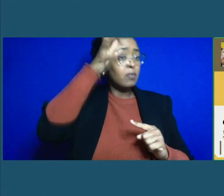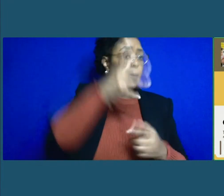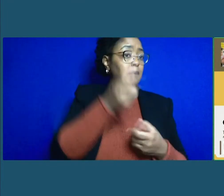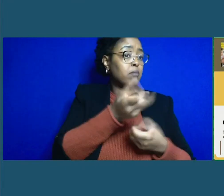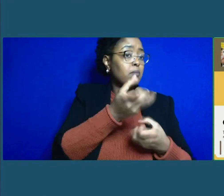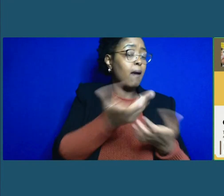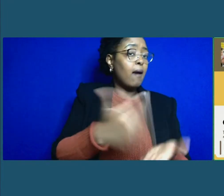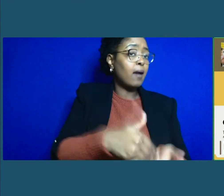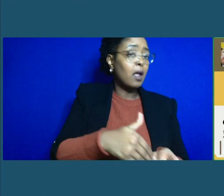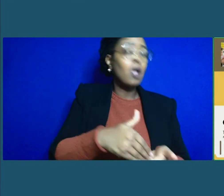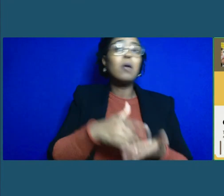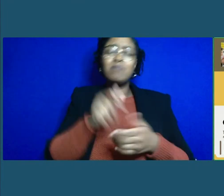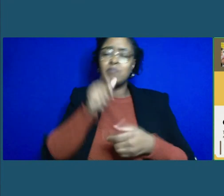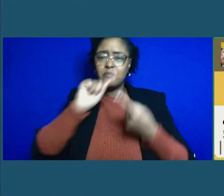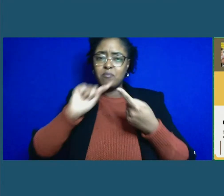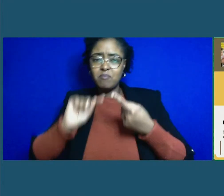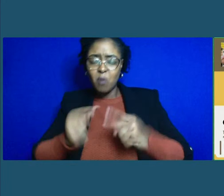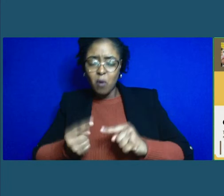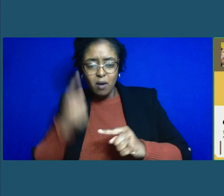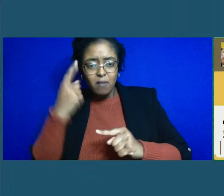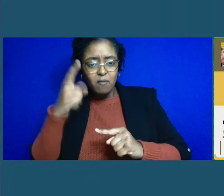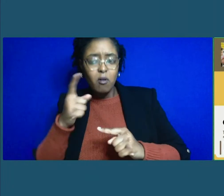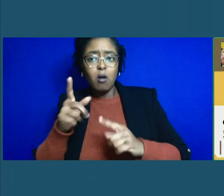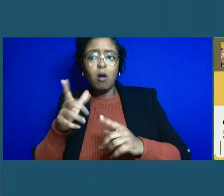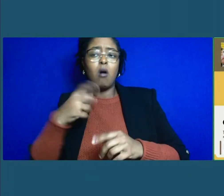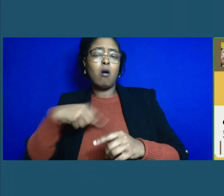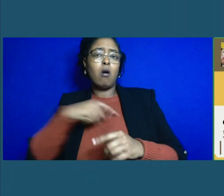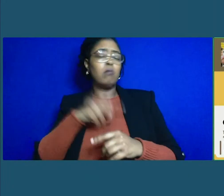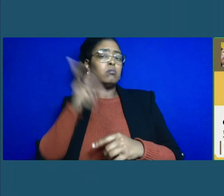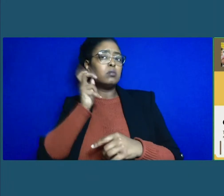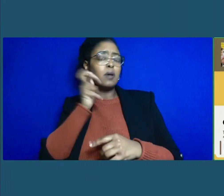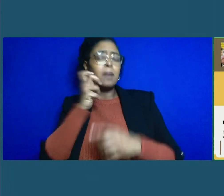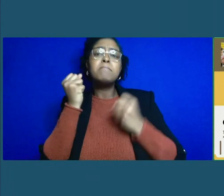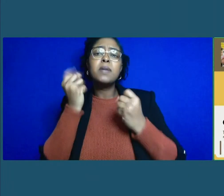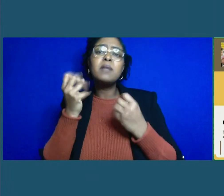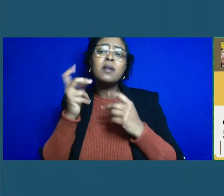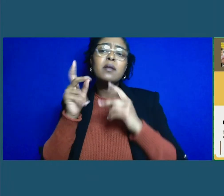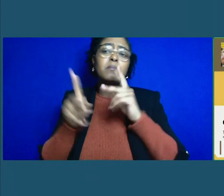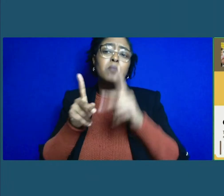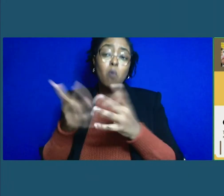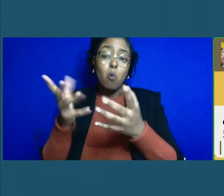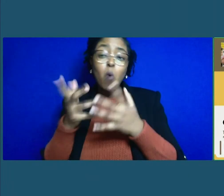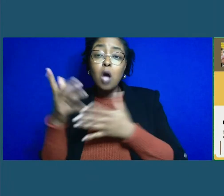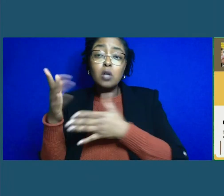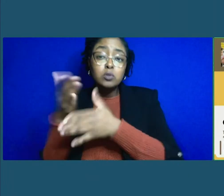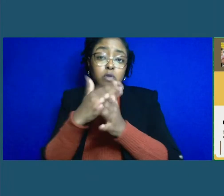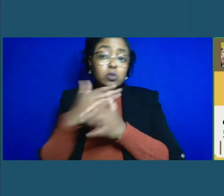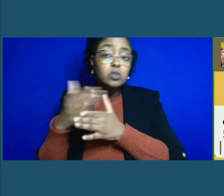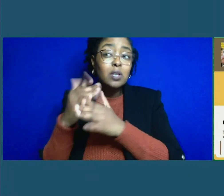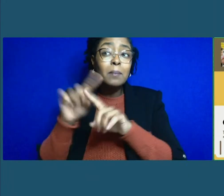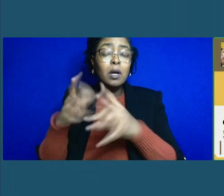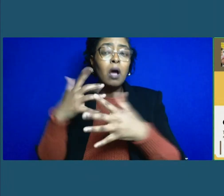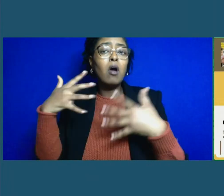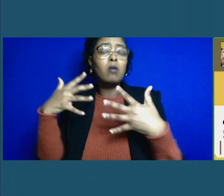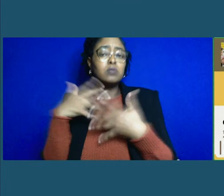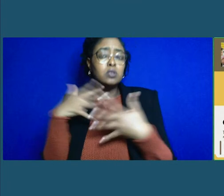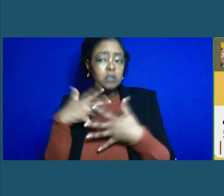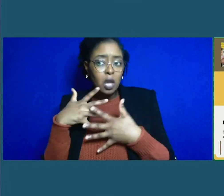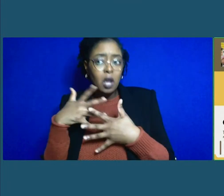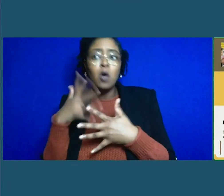for the parents and painful to those of us who were listening. There were many more parents who wanted to share but due to fear